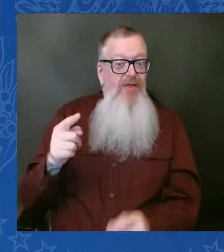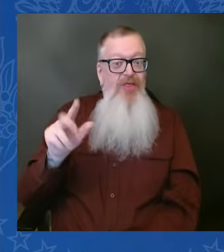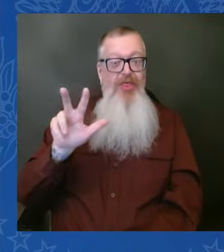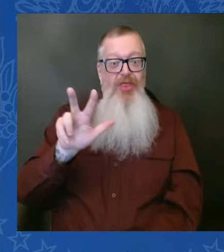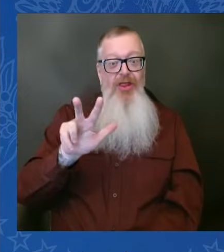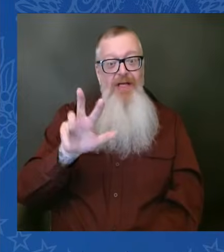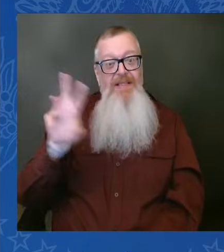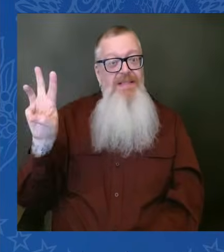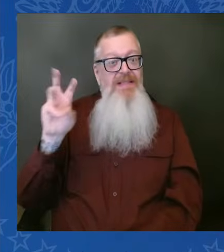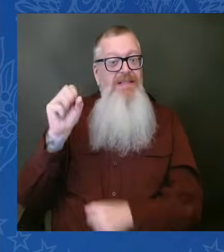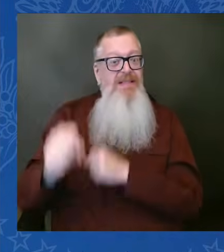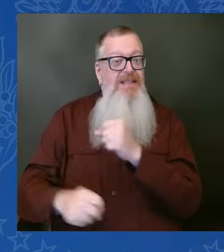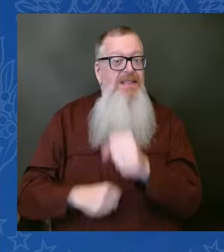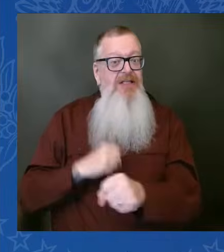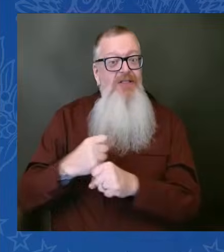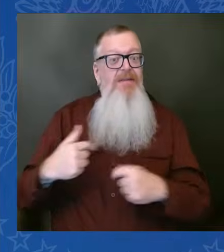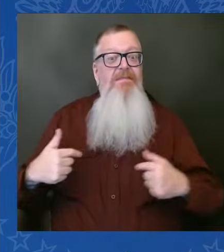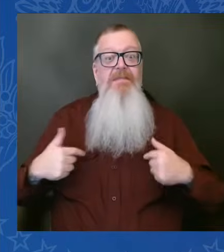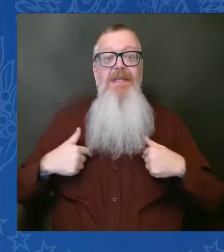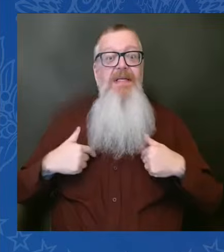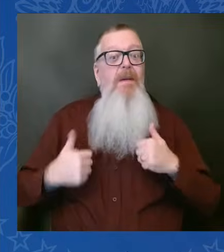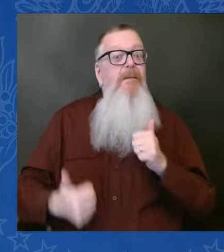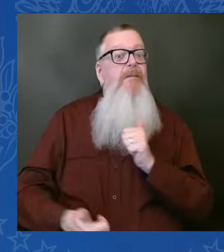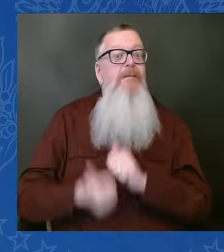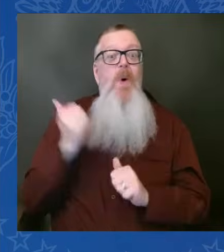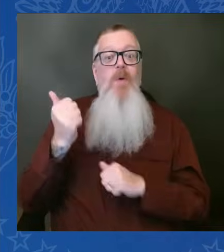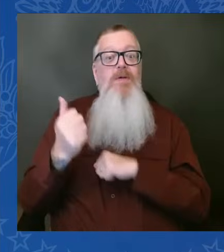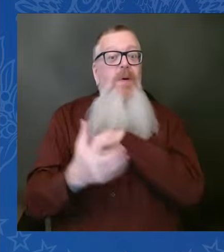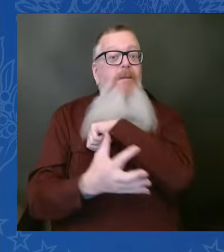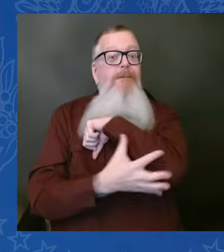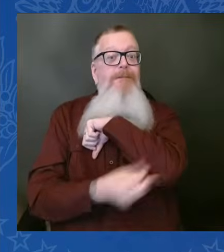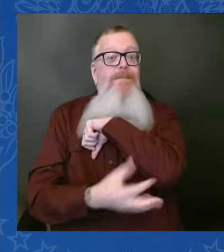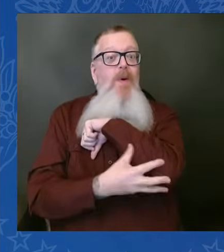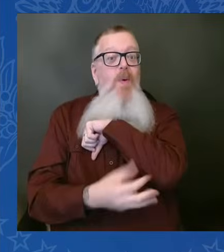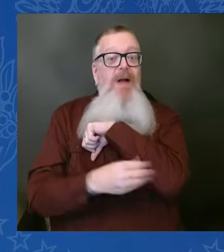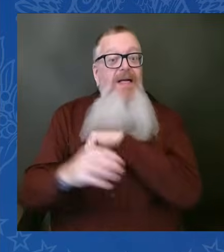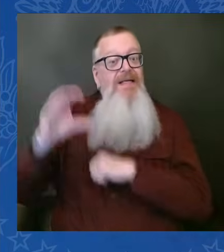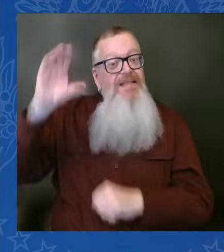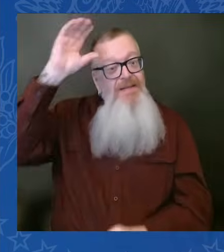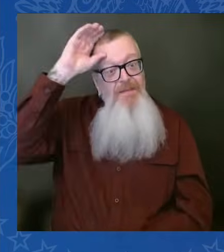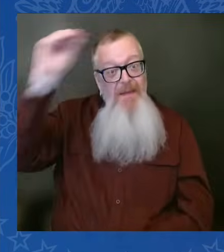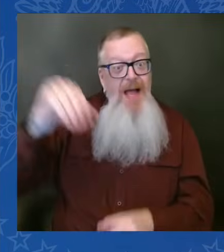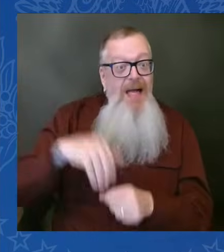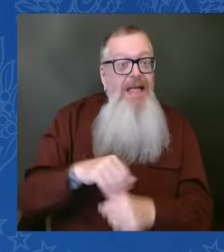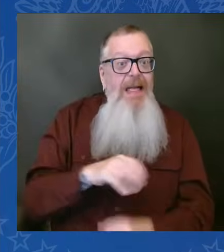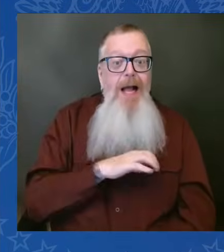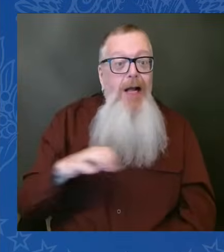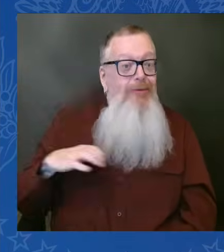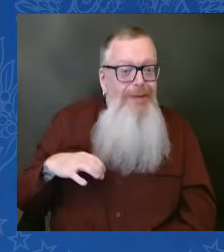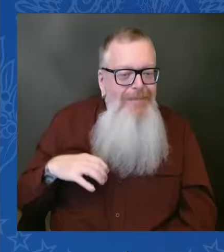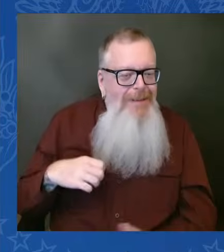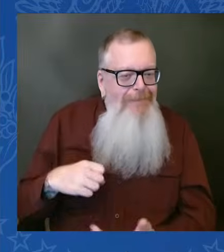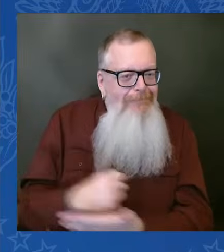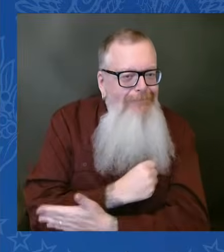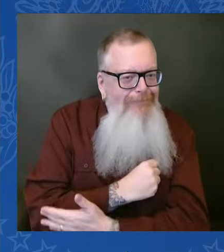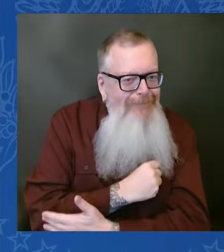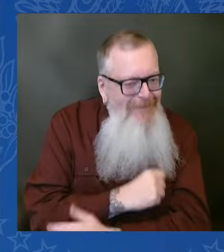What a foolish man. Anyway, 401(k)s are up. More than a trillion dollars in private-sector investment